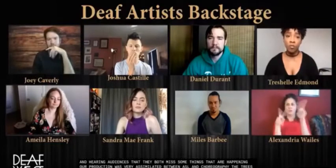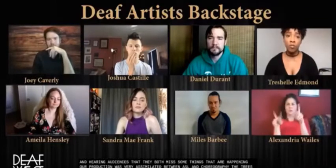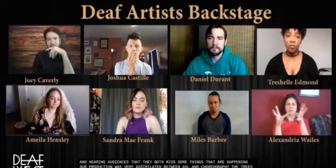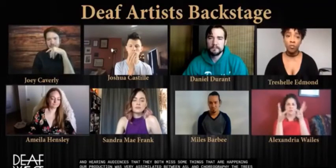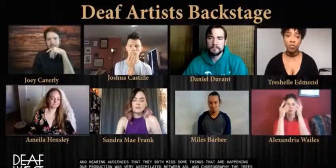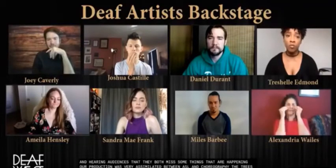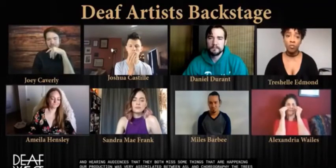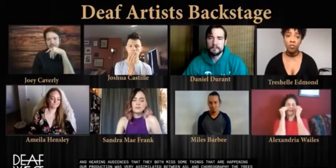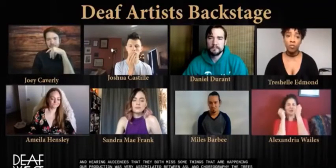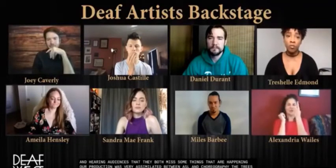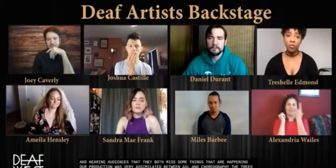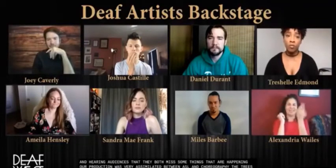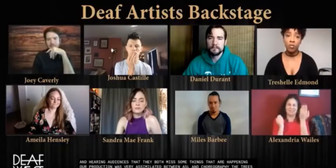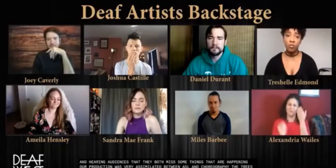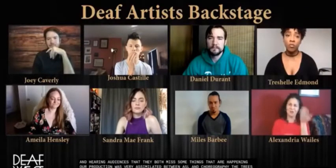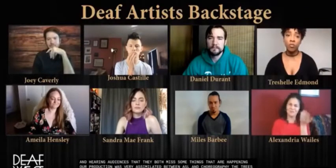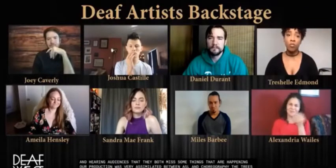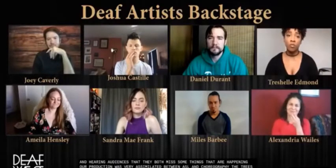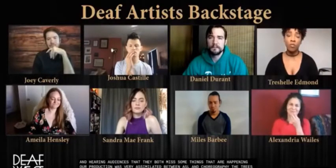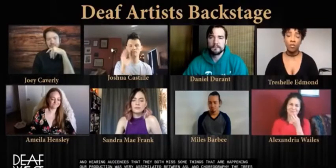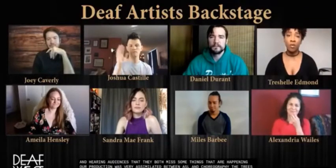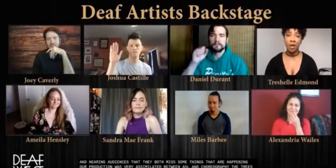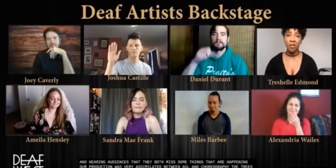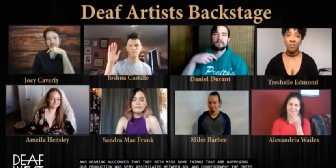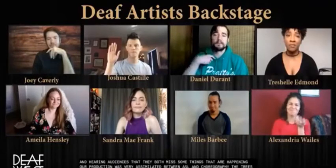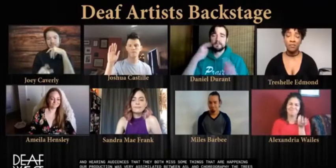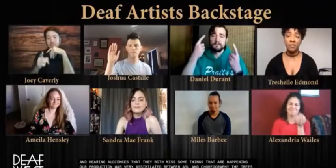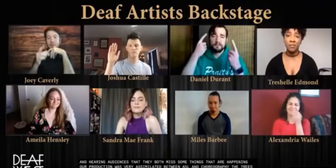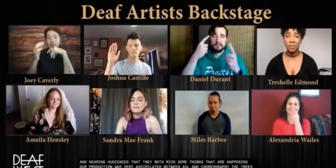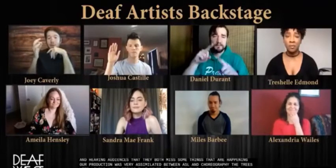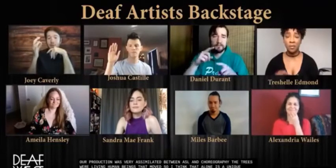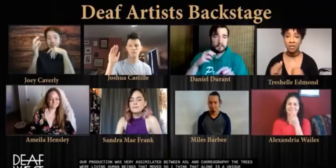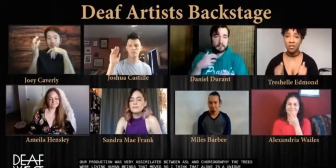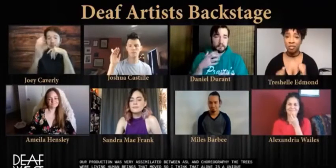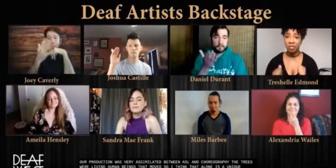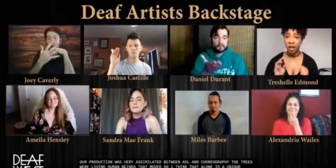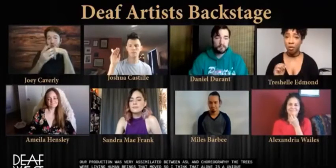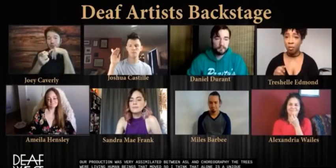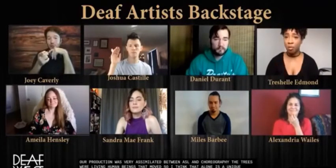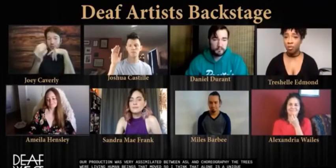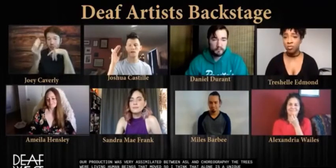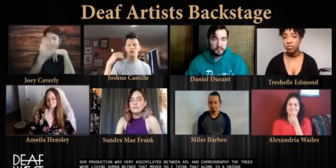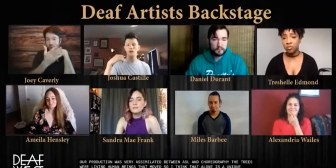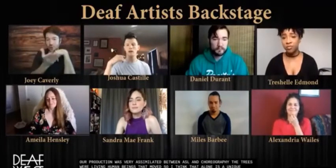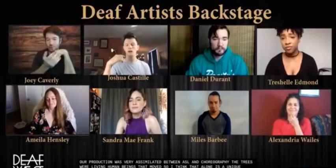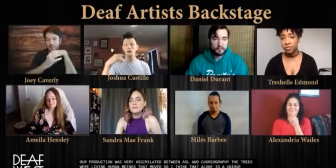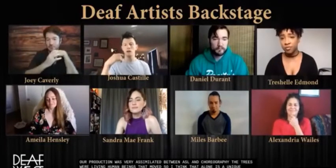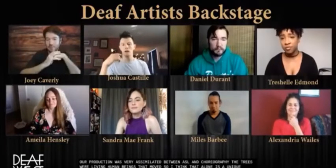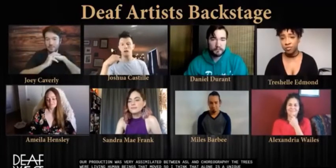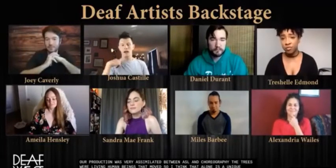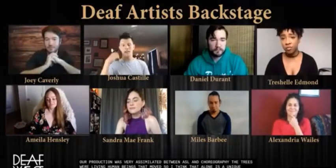and it's hard to decide what you're going to watch what you're going to take from it. Joey: Yes, Josh.